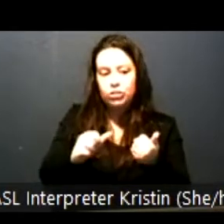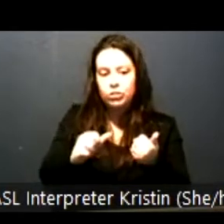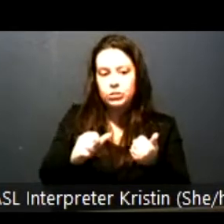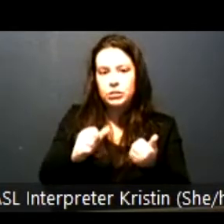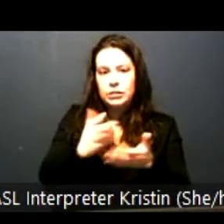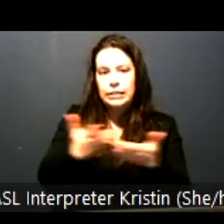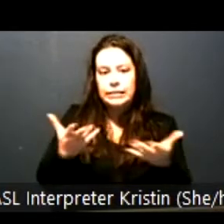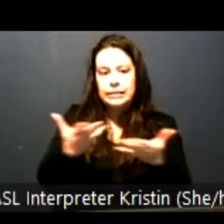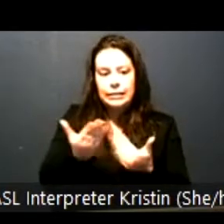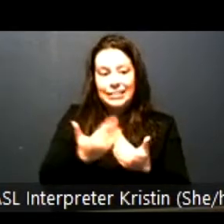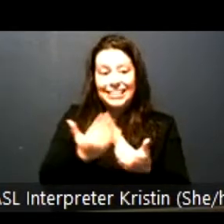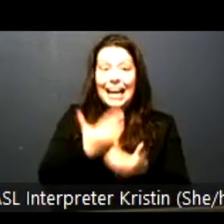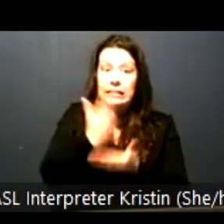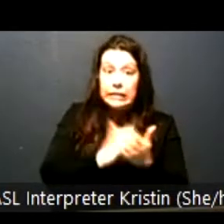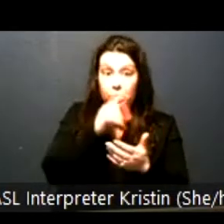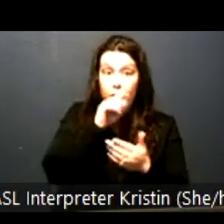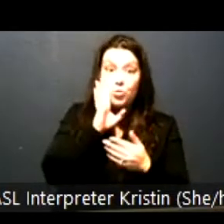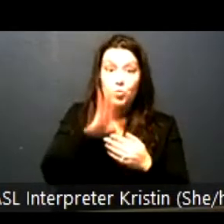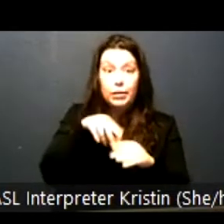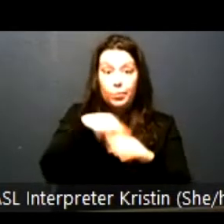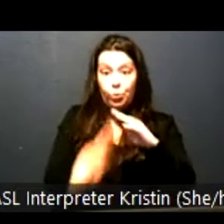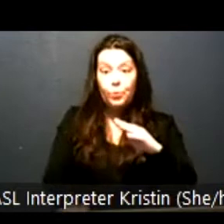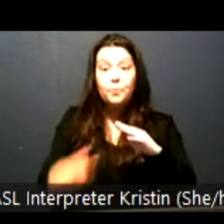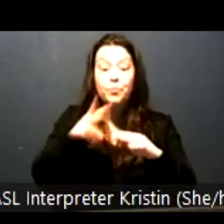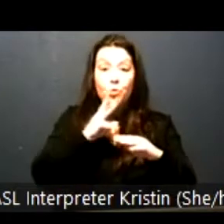that tag to not stop working like your cell phone if you drop it in the pool.